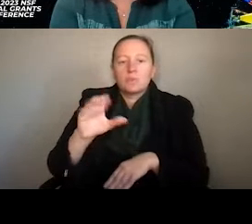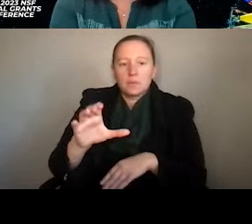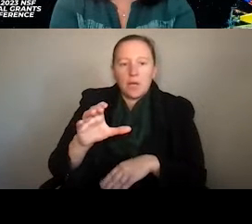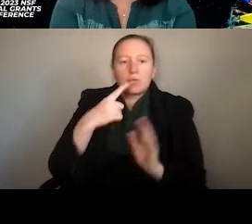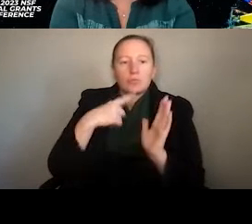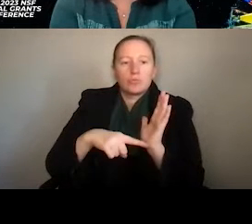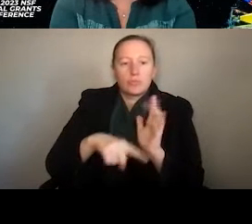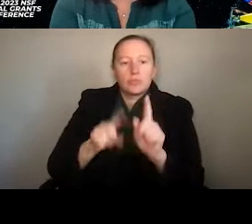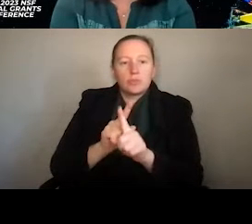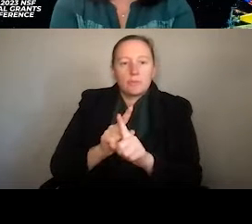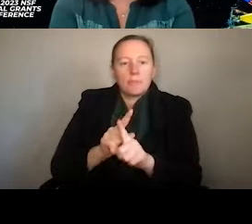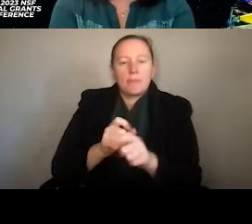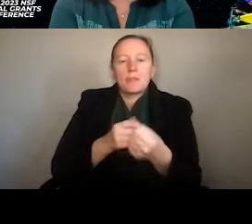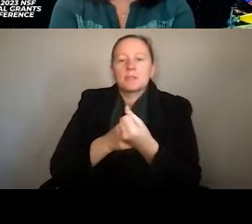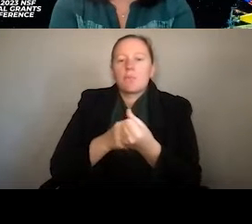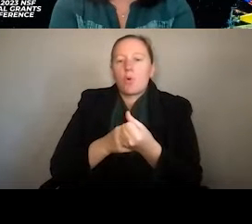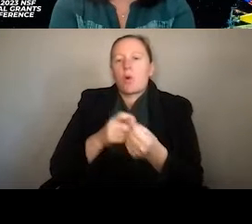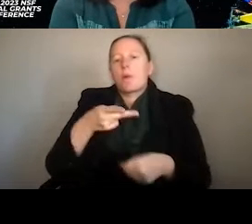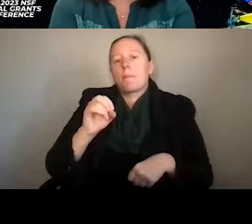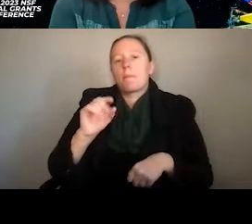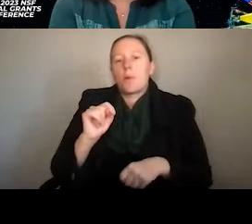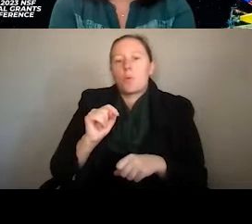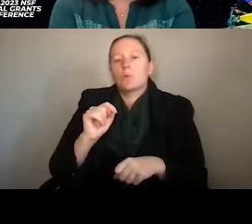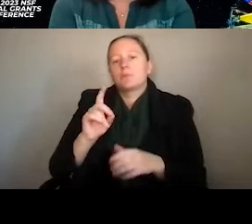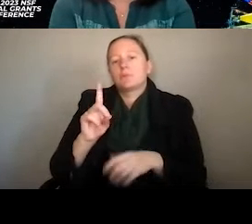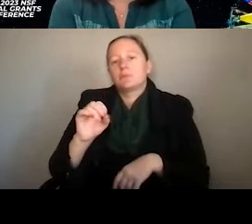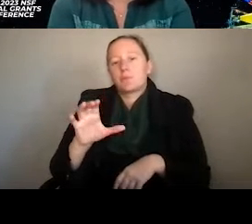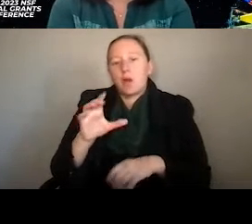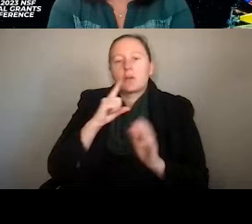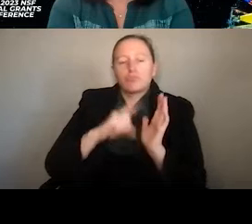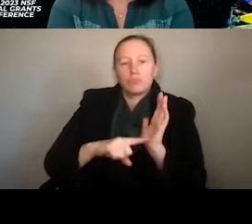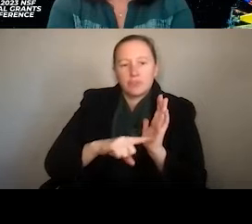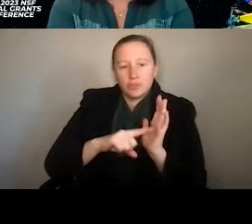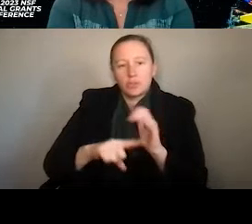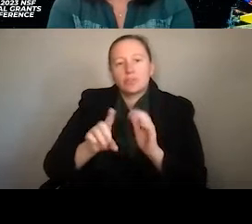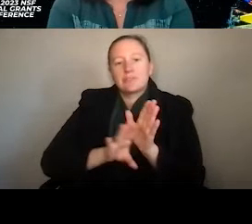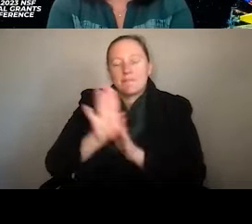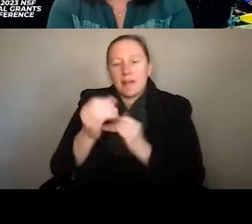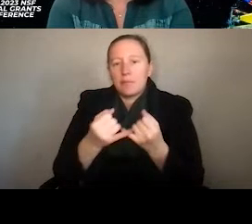postdoctoral fellows as they engage in ongoing research, to develop independent research, and to implement